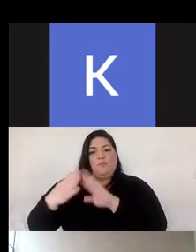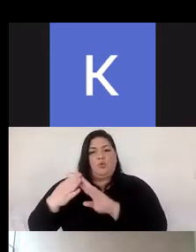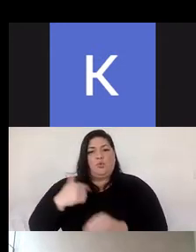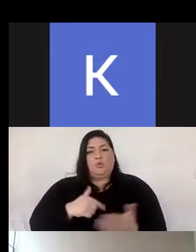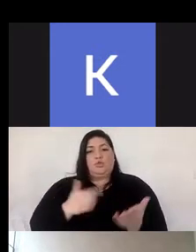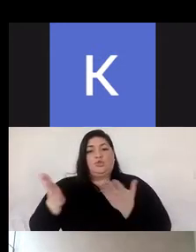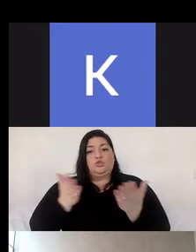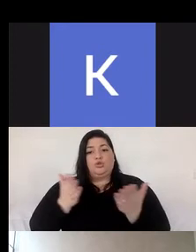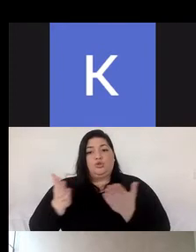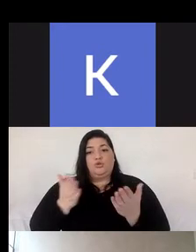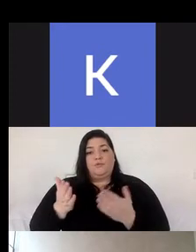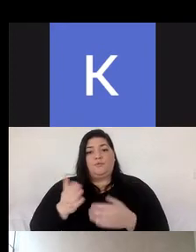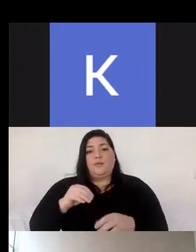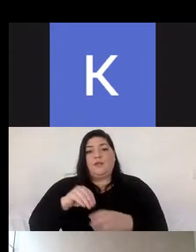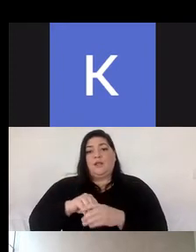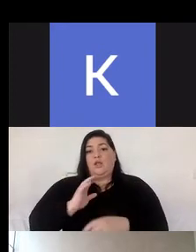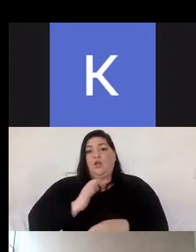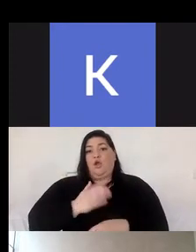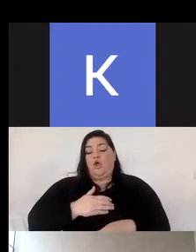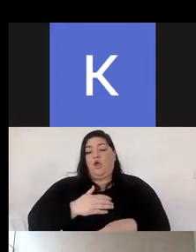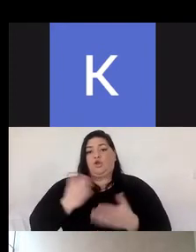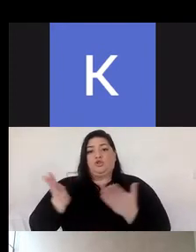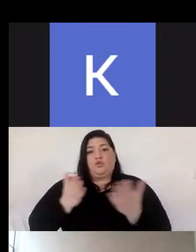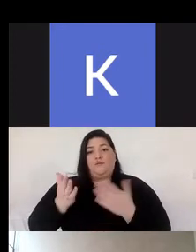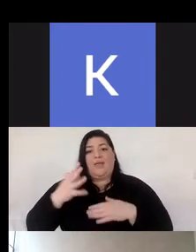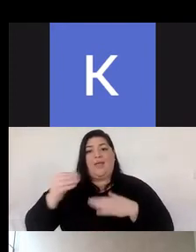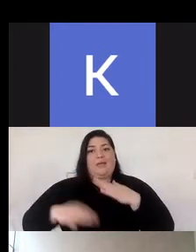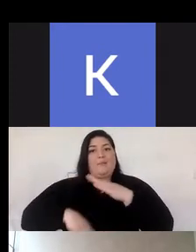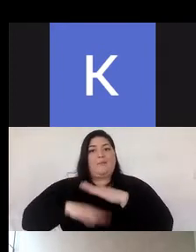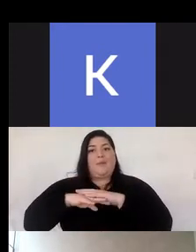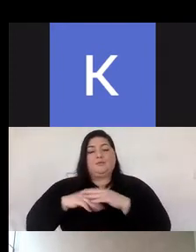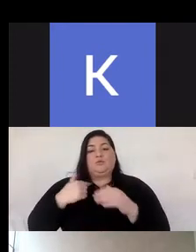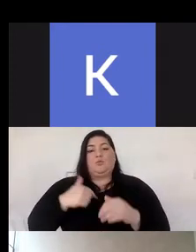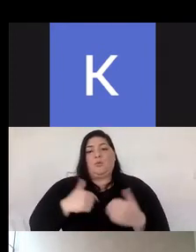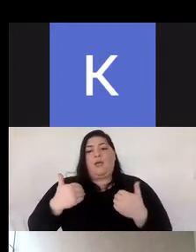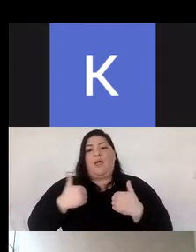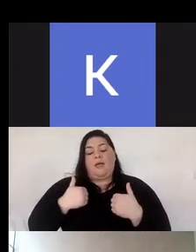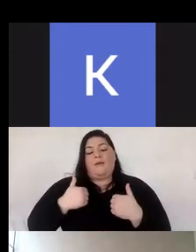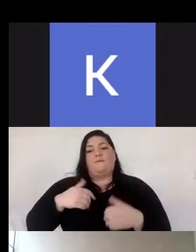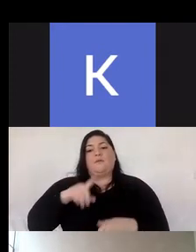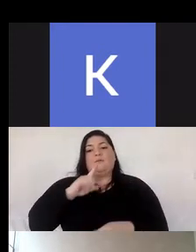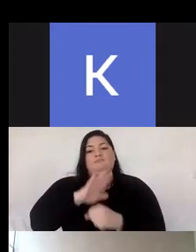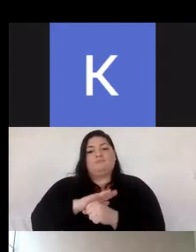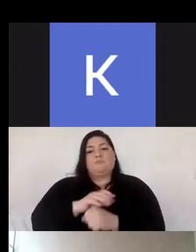Missing in our capacity and services was a dedicated staff member who was trained in the complexities